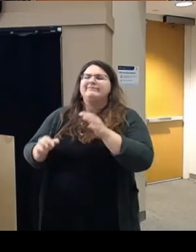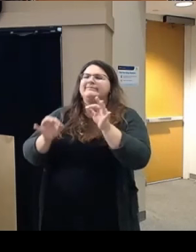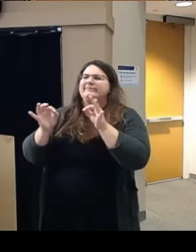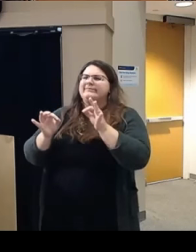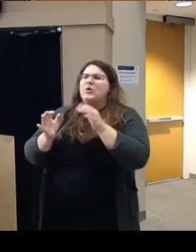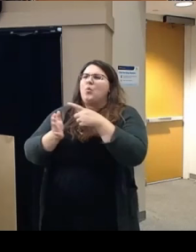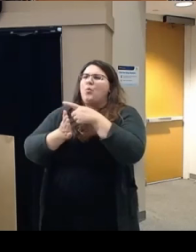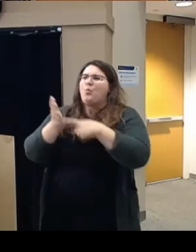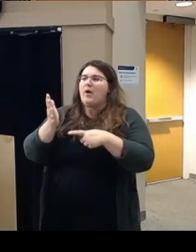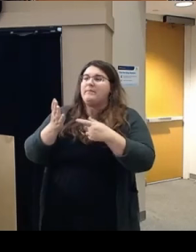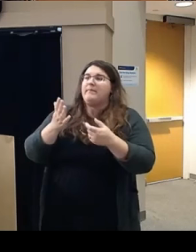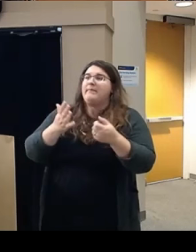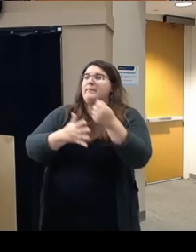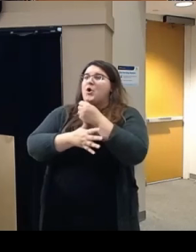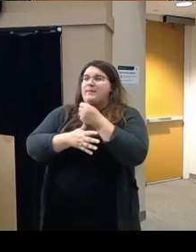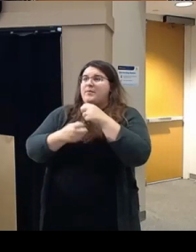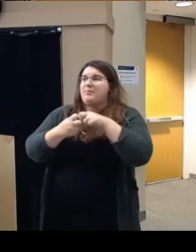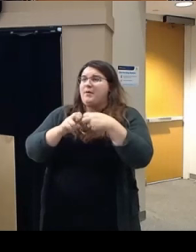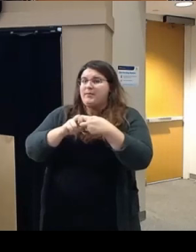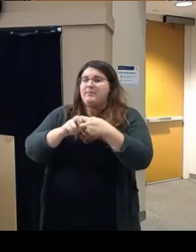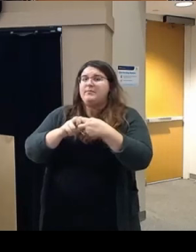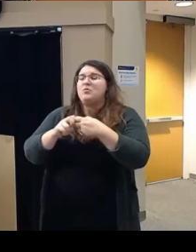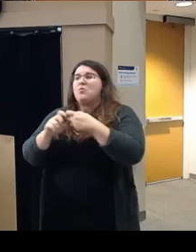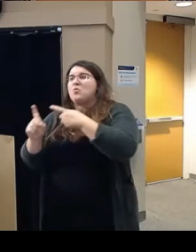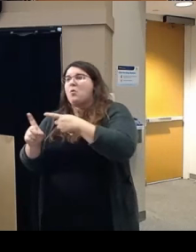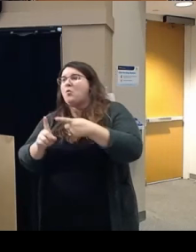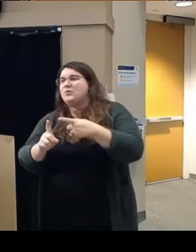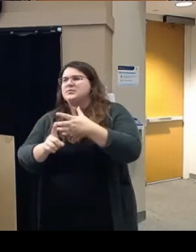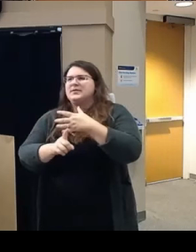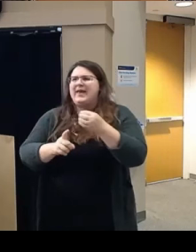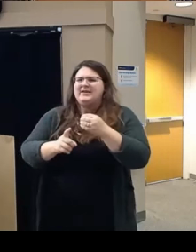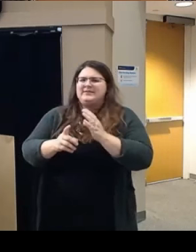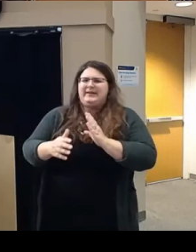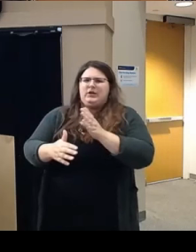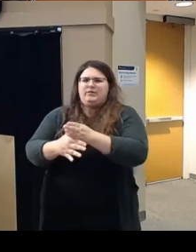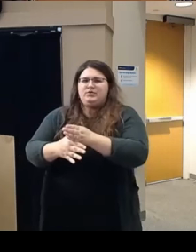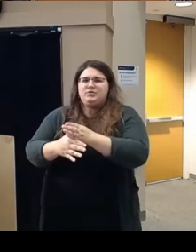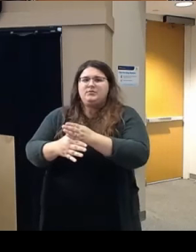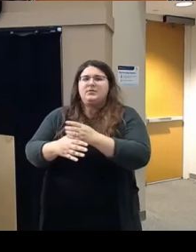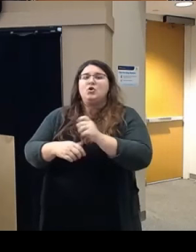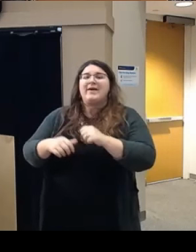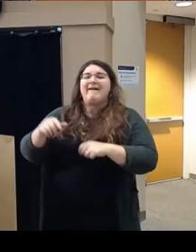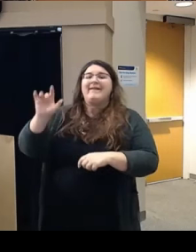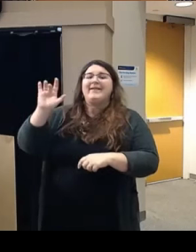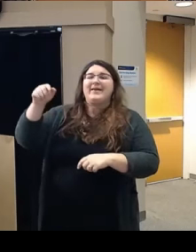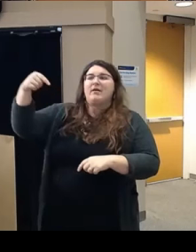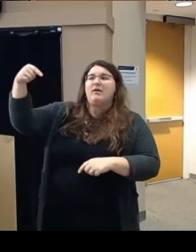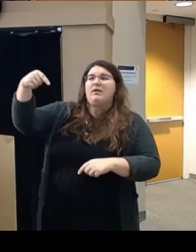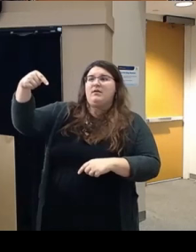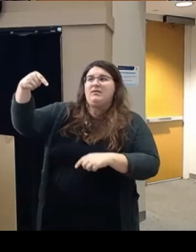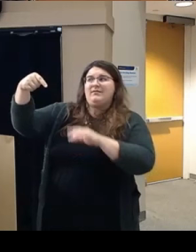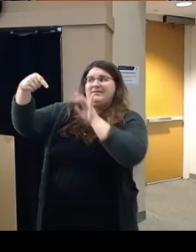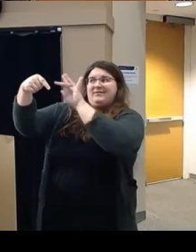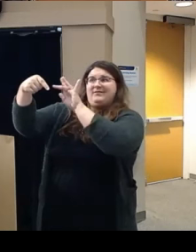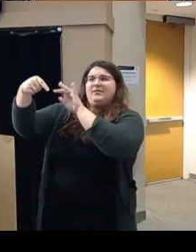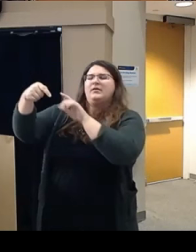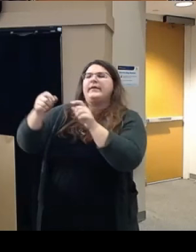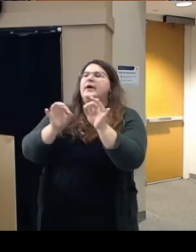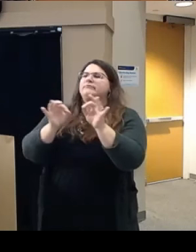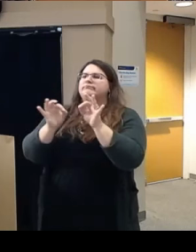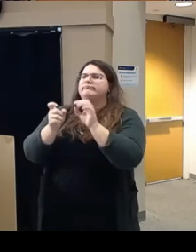are the interventions so I could change this to say generalized anxiety disorder if I wanted to